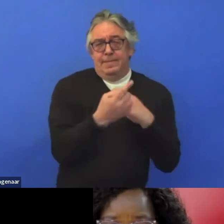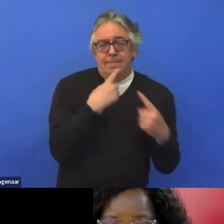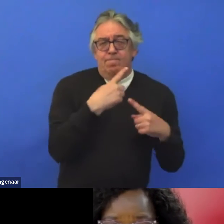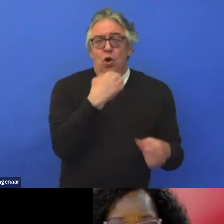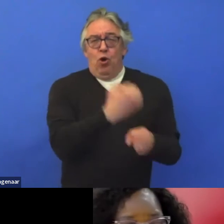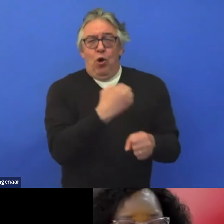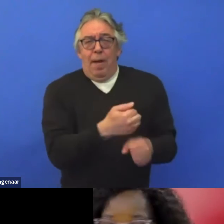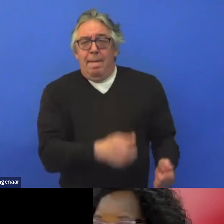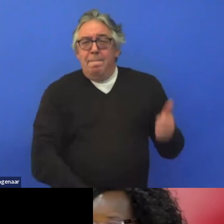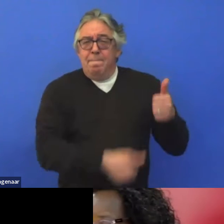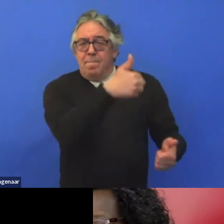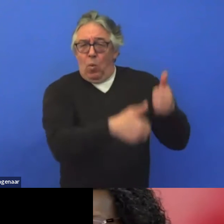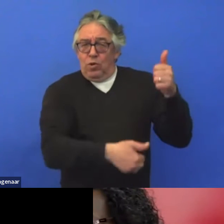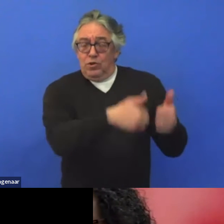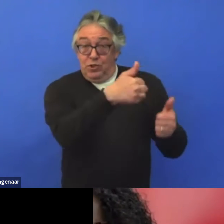inclusive and accessible workplaces.